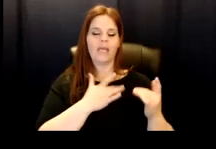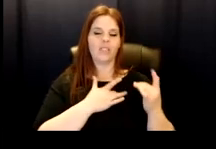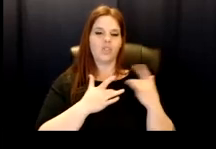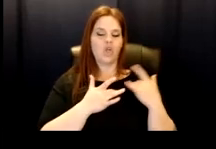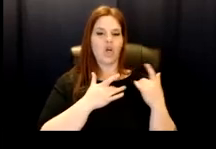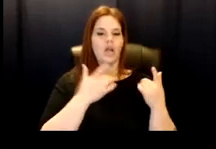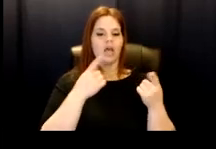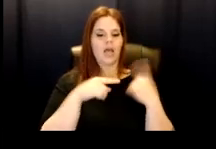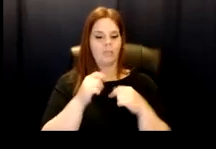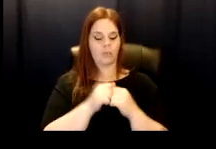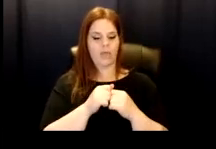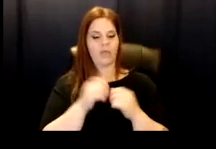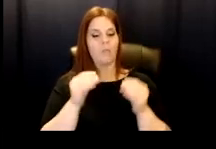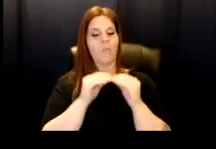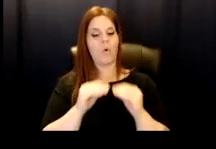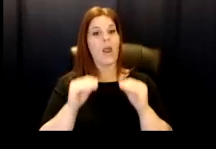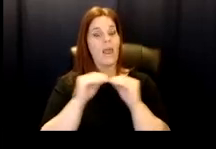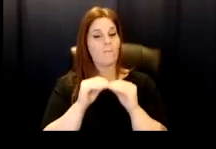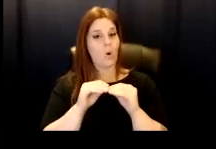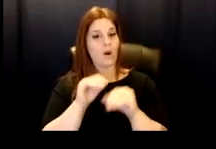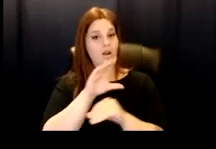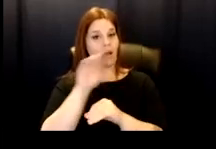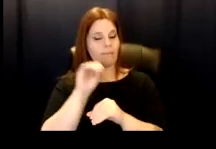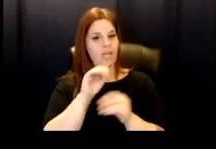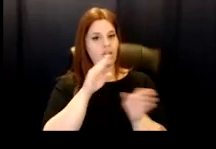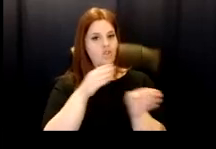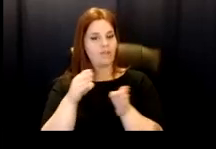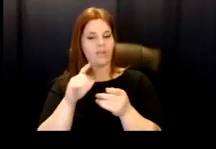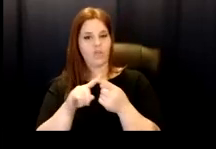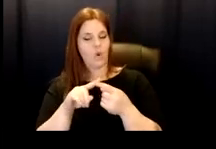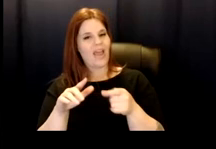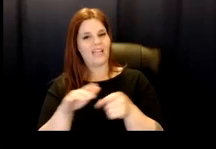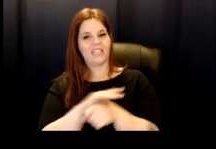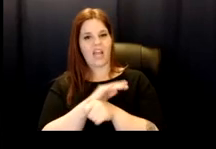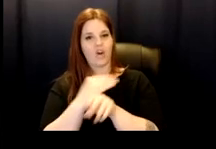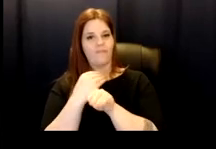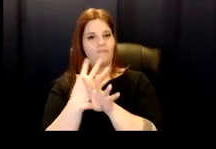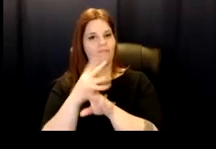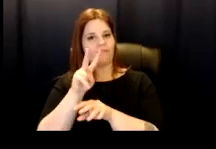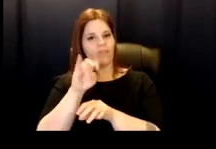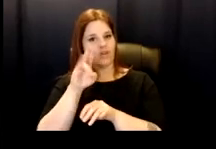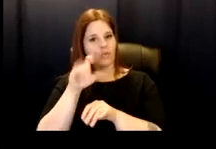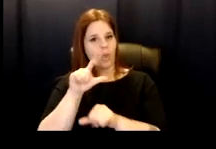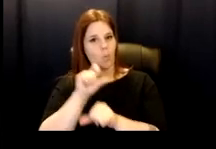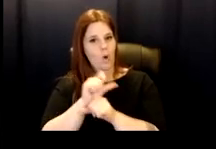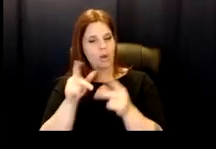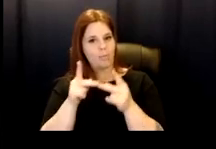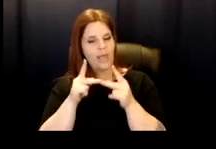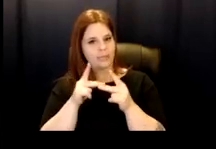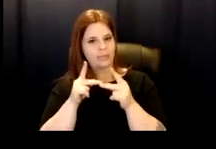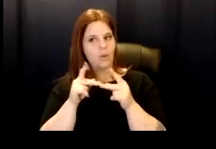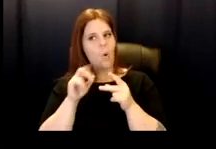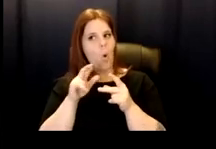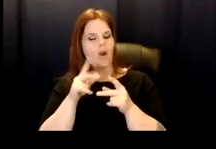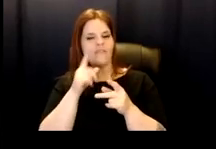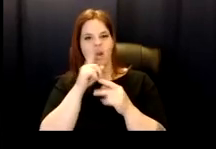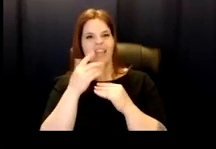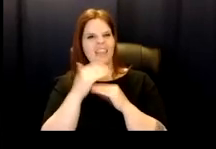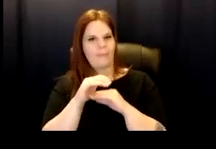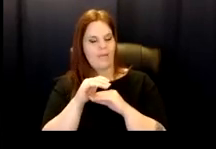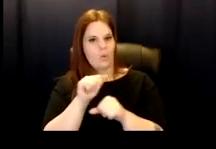an entirely virtual work space or very limited in person work space. Employers may just automatically